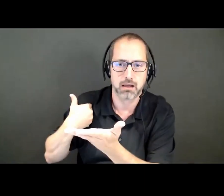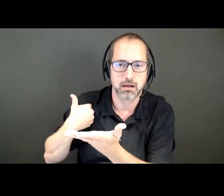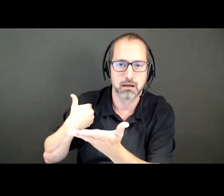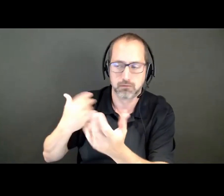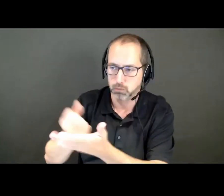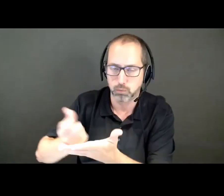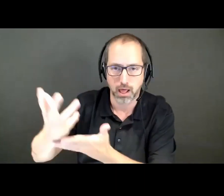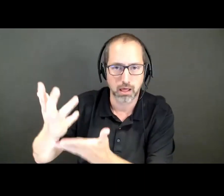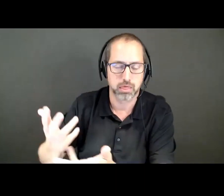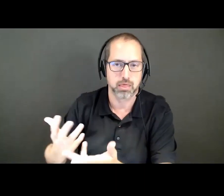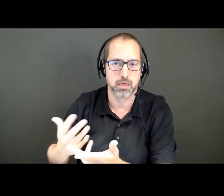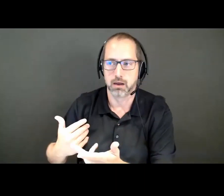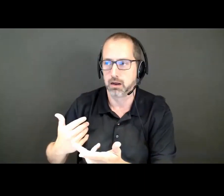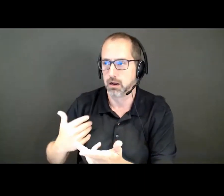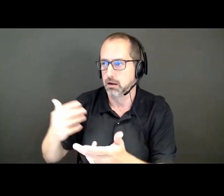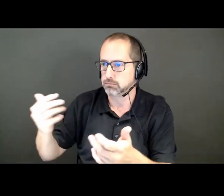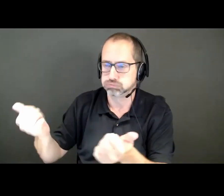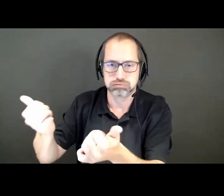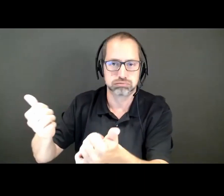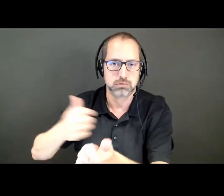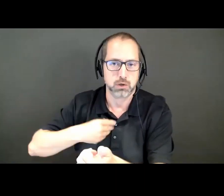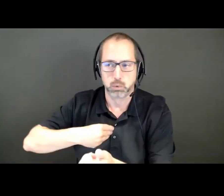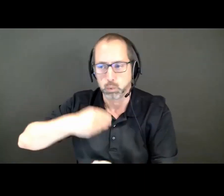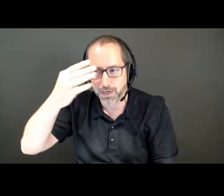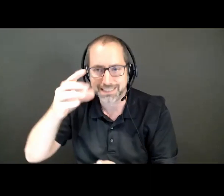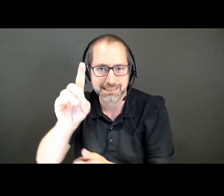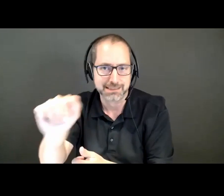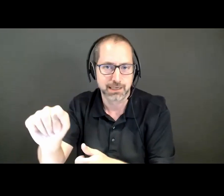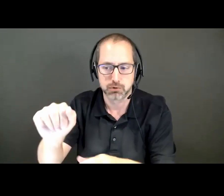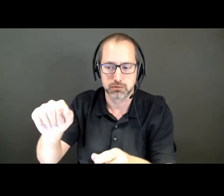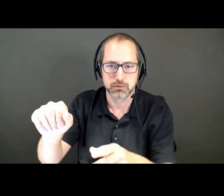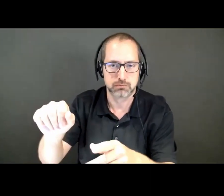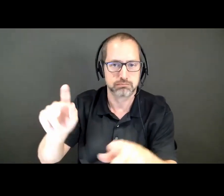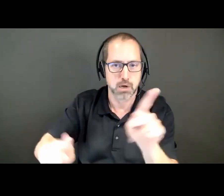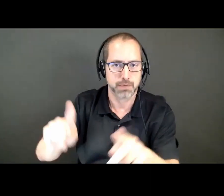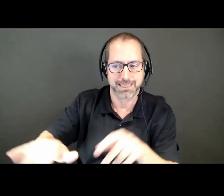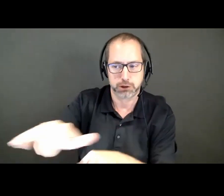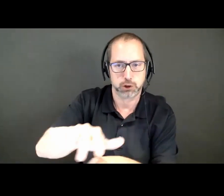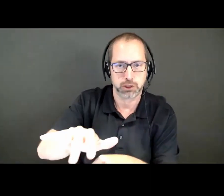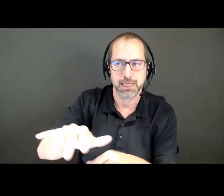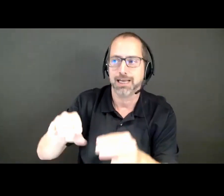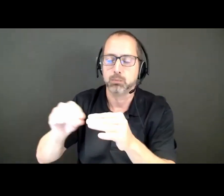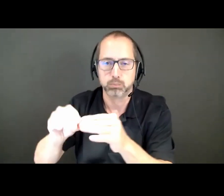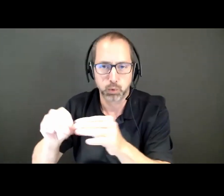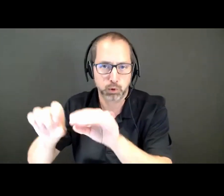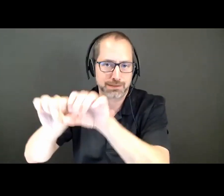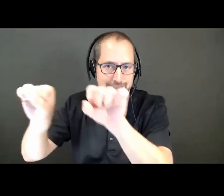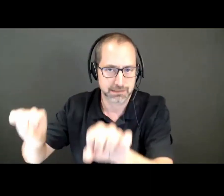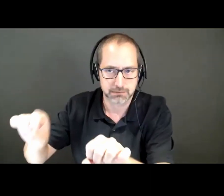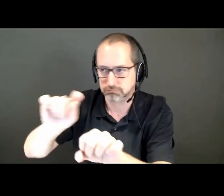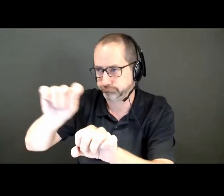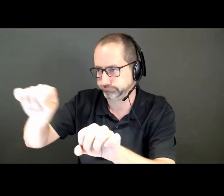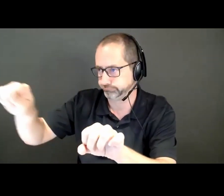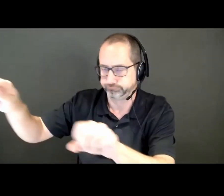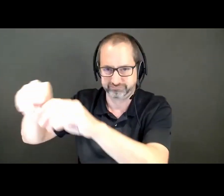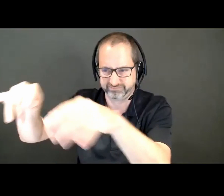and predominantly white disabled populations and more infrastructure than plenty of disability